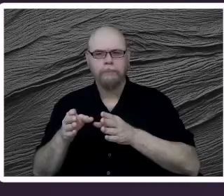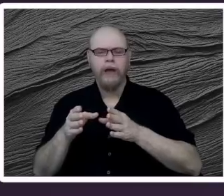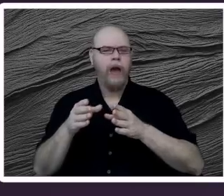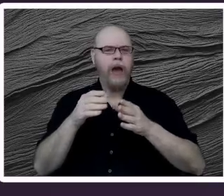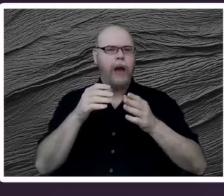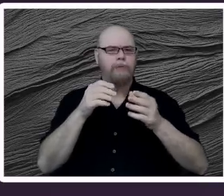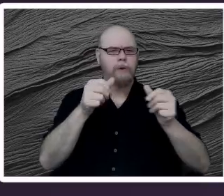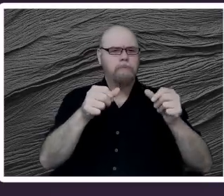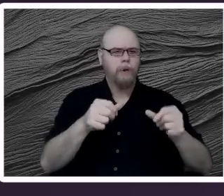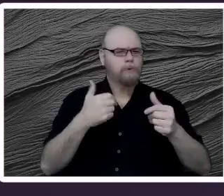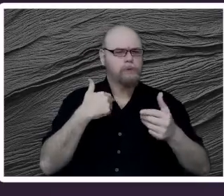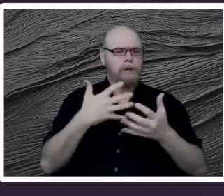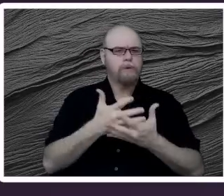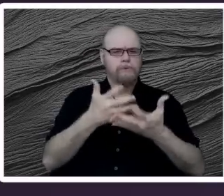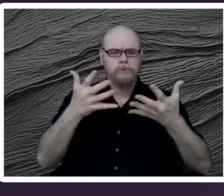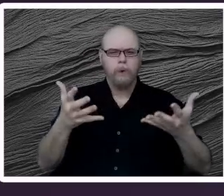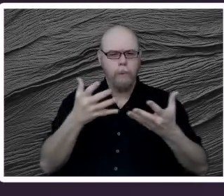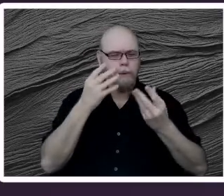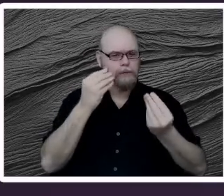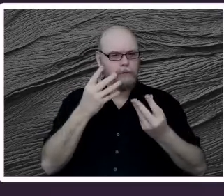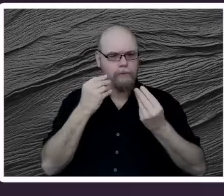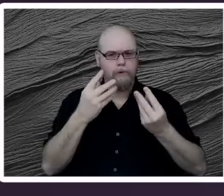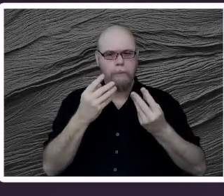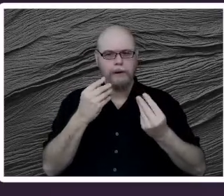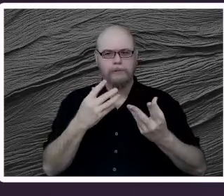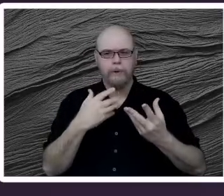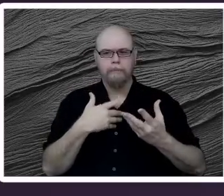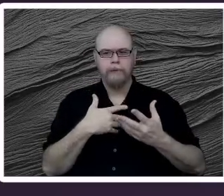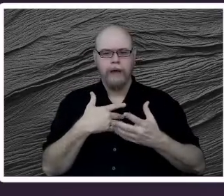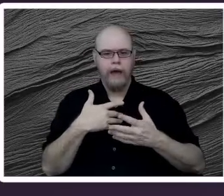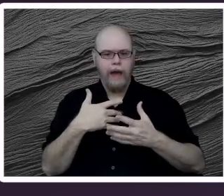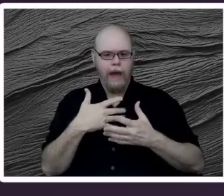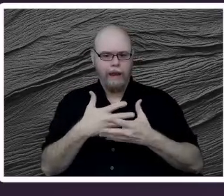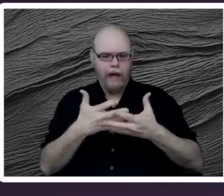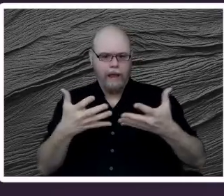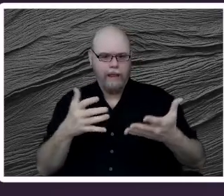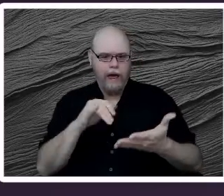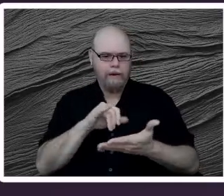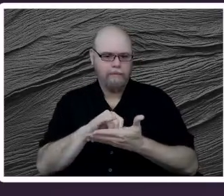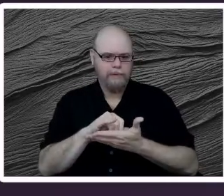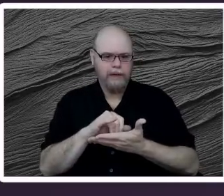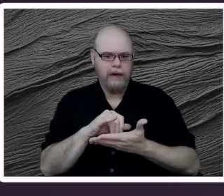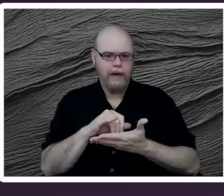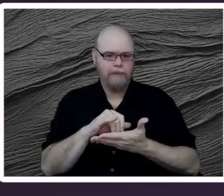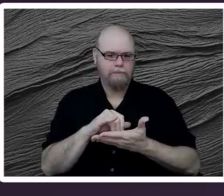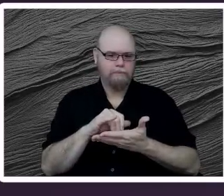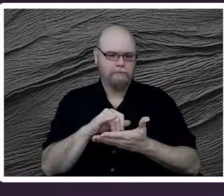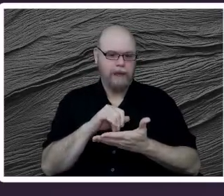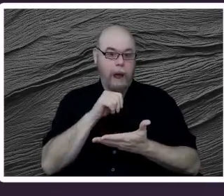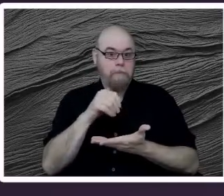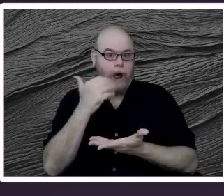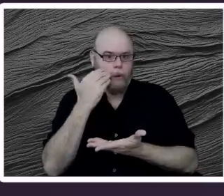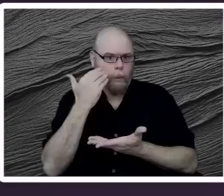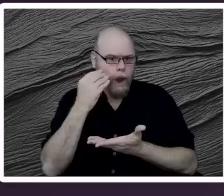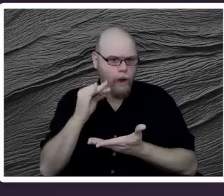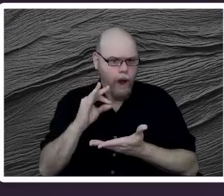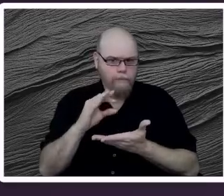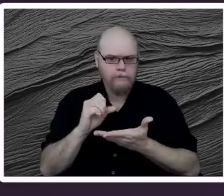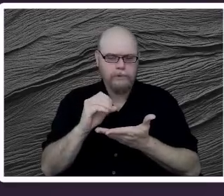and a lot of it I am not aware of, and also that it has the citations and references. And it's from